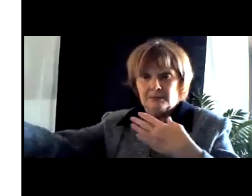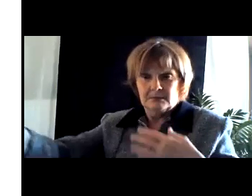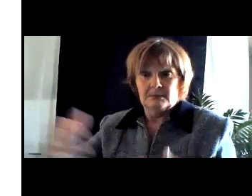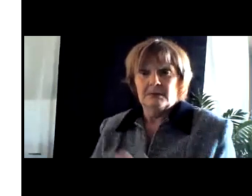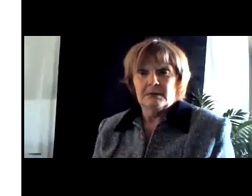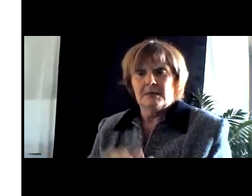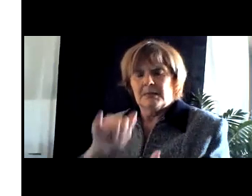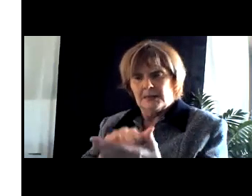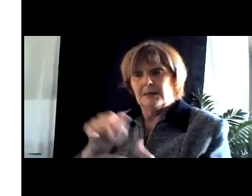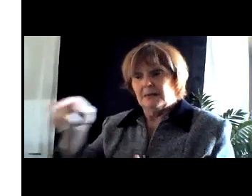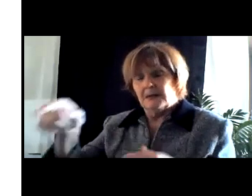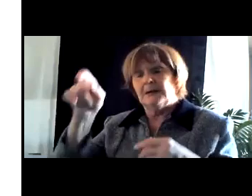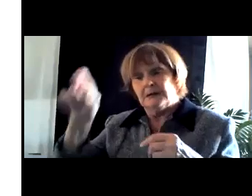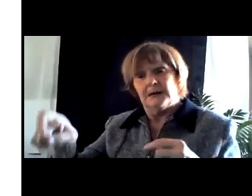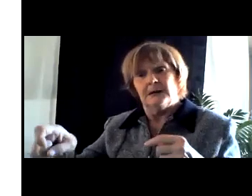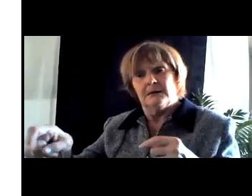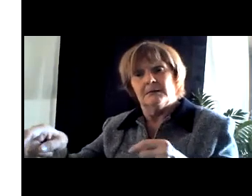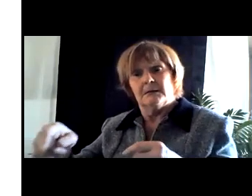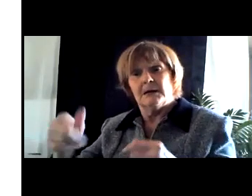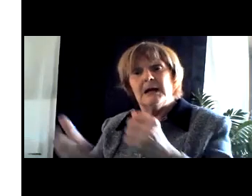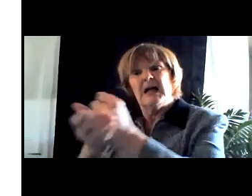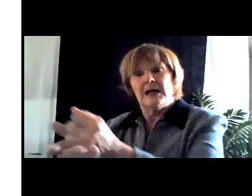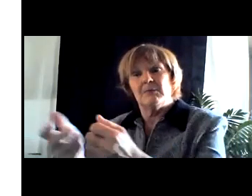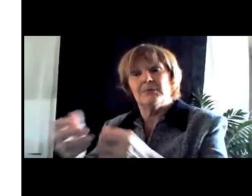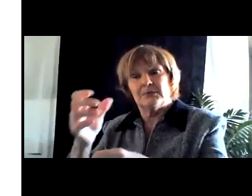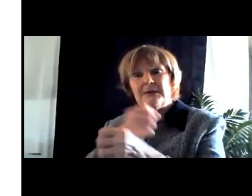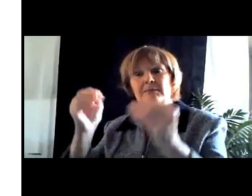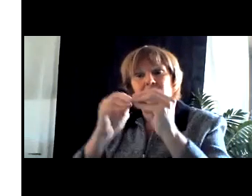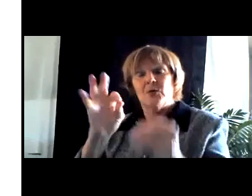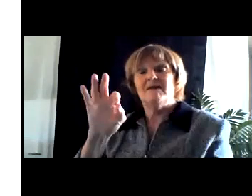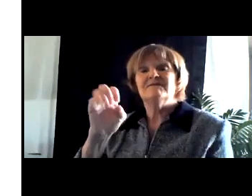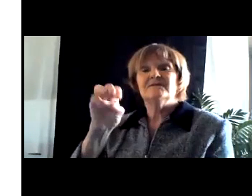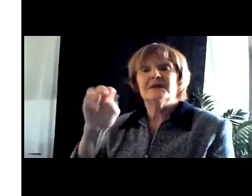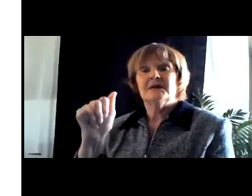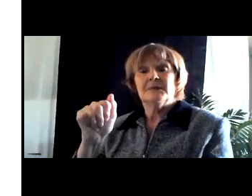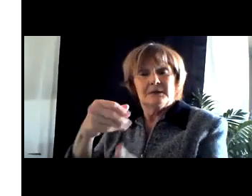needed to be able to help her get additional FEMA money. And once she was able to get that money and additional red cross money,